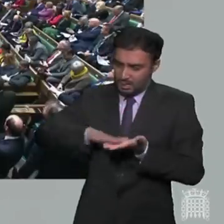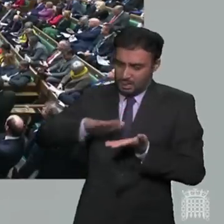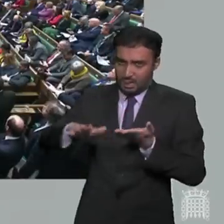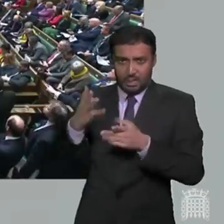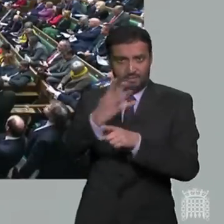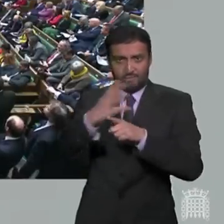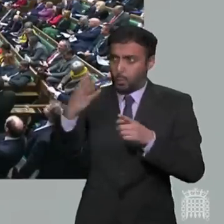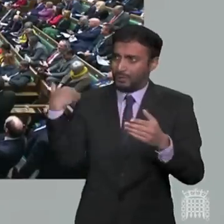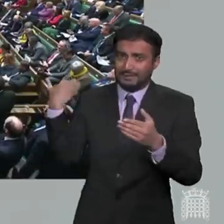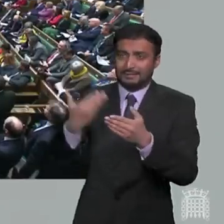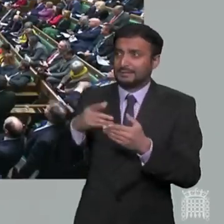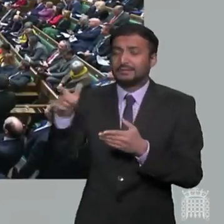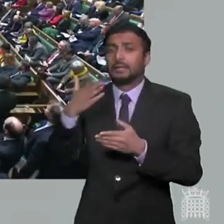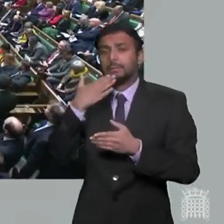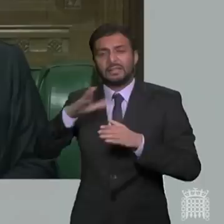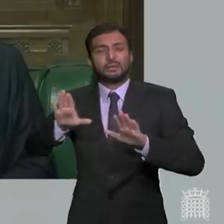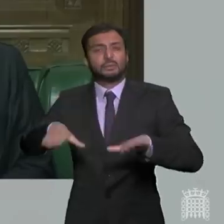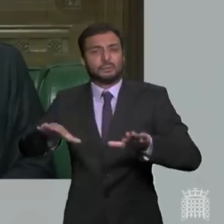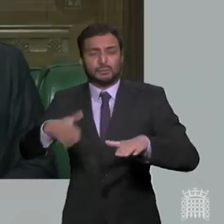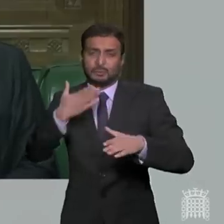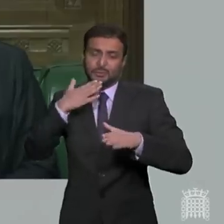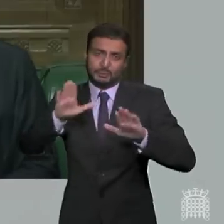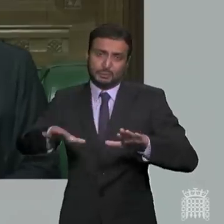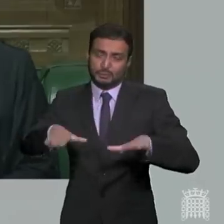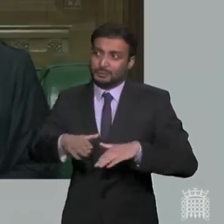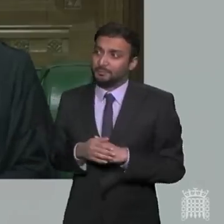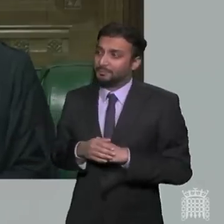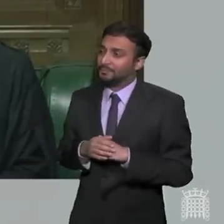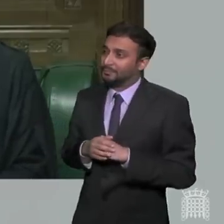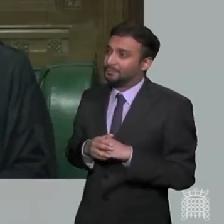Prime Minister, when I stand, you have to sit down.